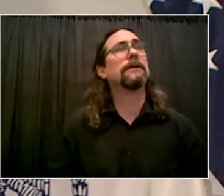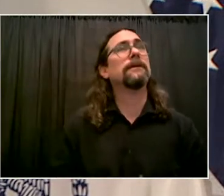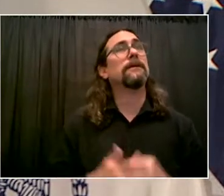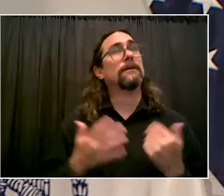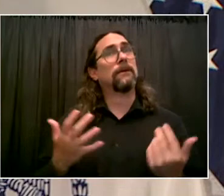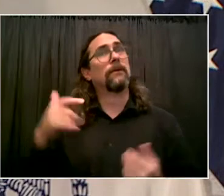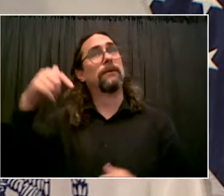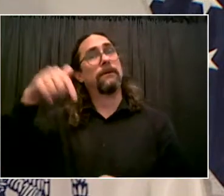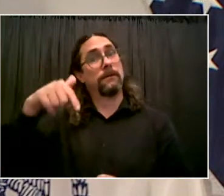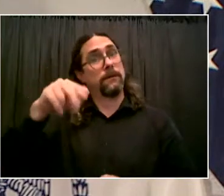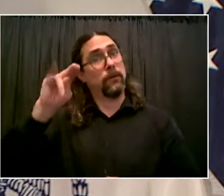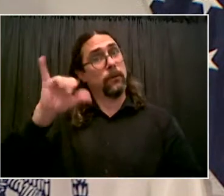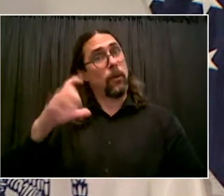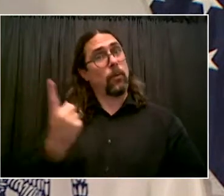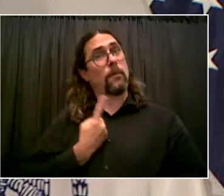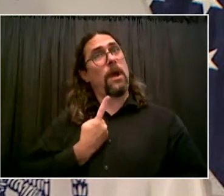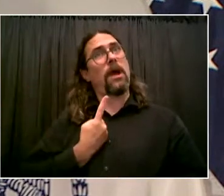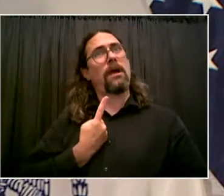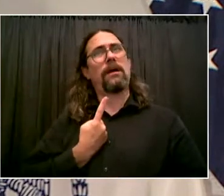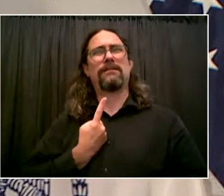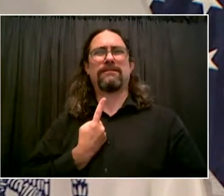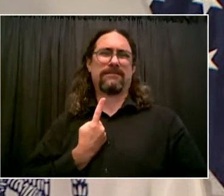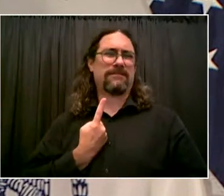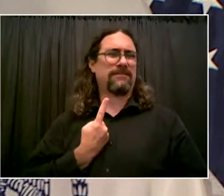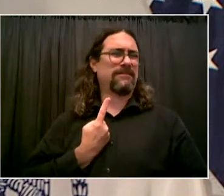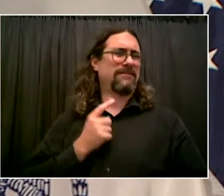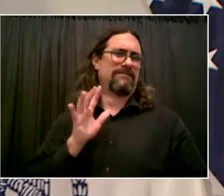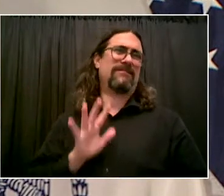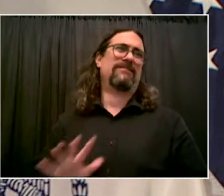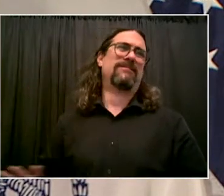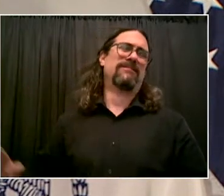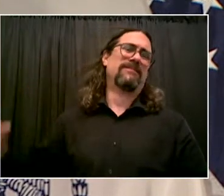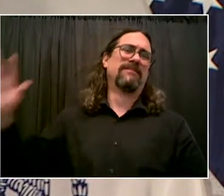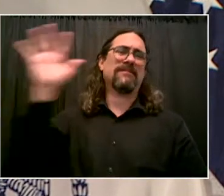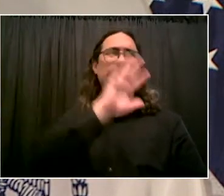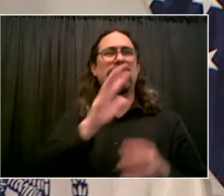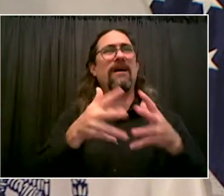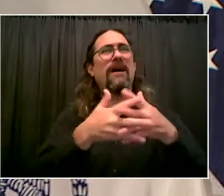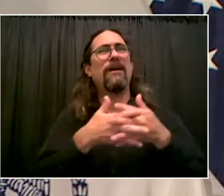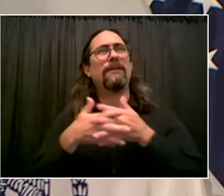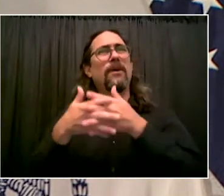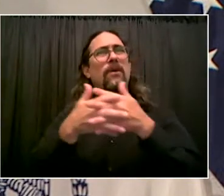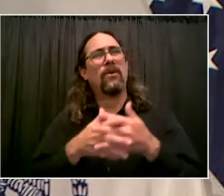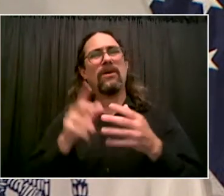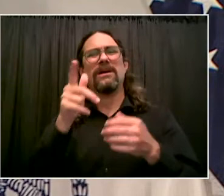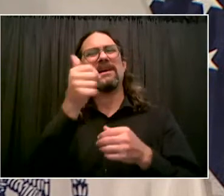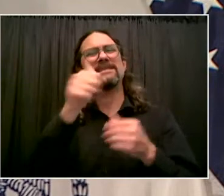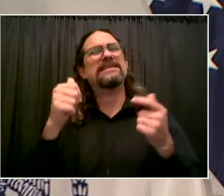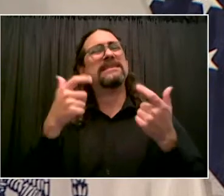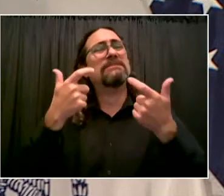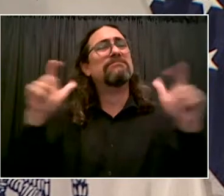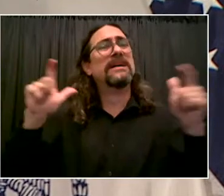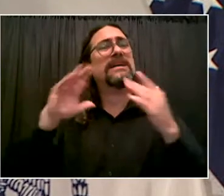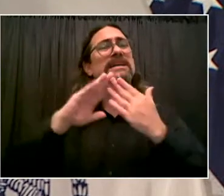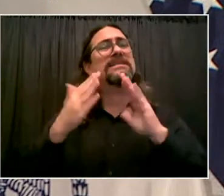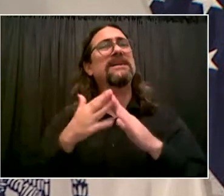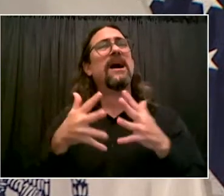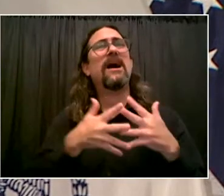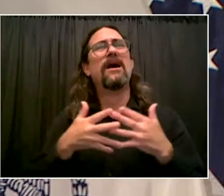SOCIETY BECAUSE OF COVID-19. IT IS HAPPENING IN CITIES ALL